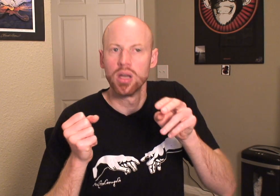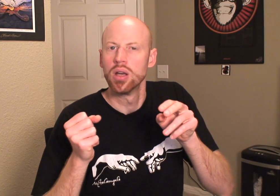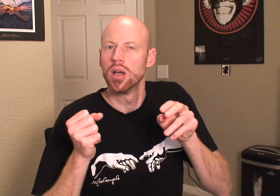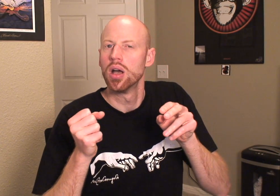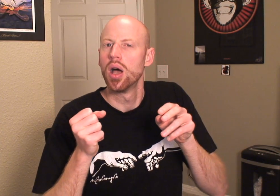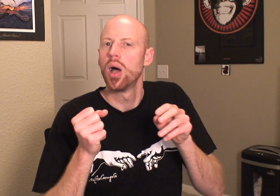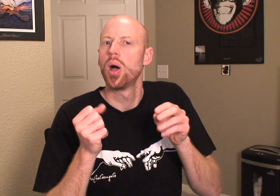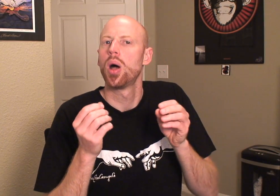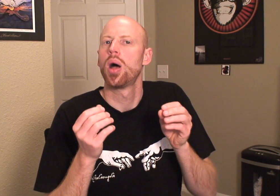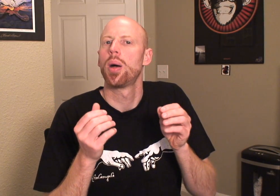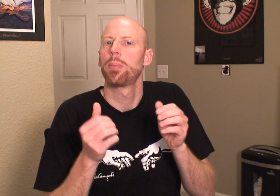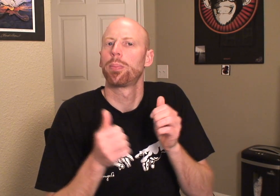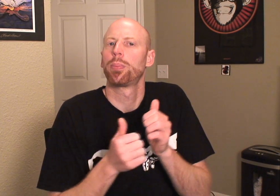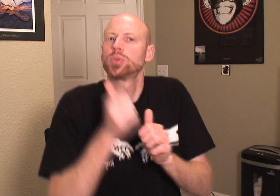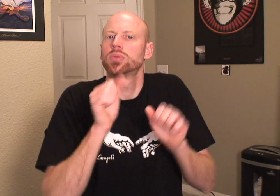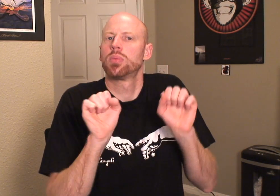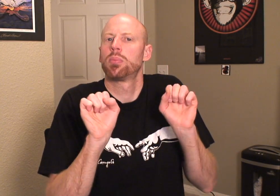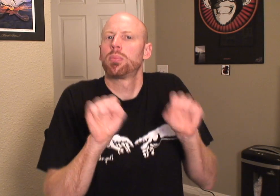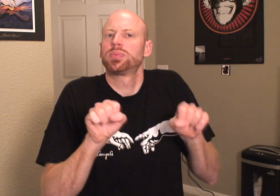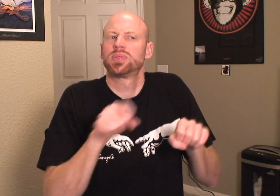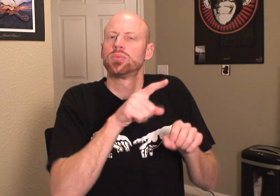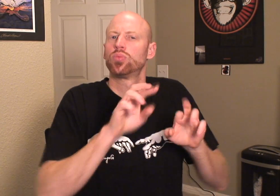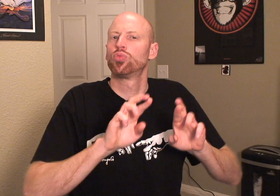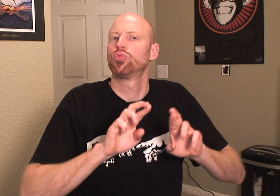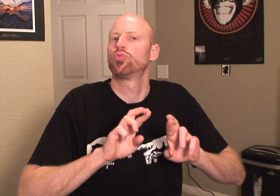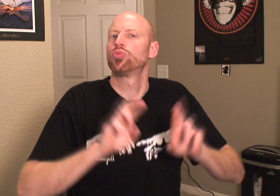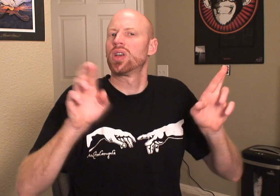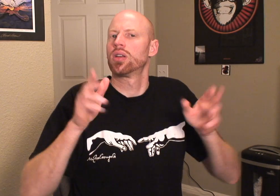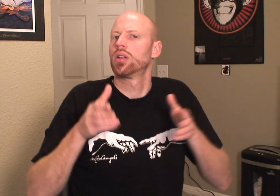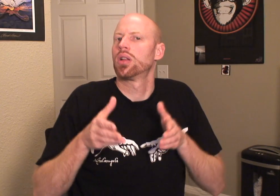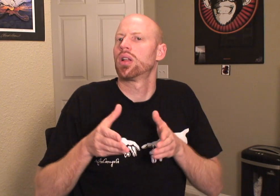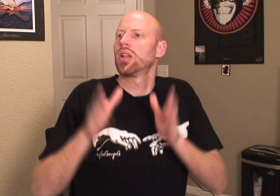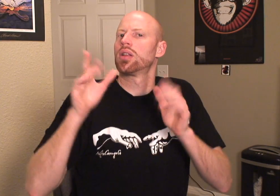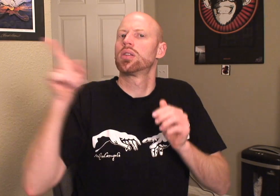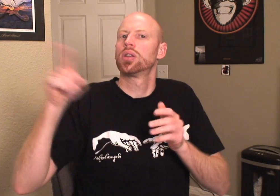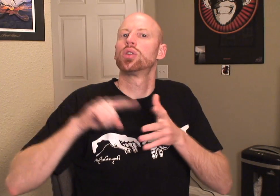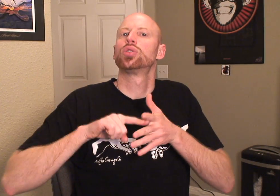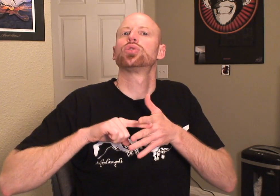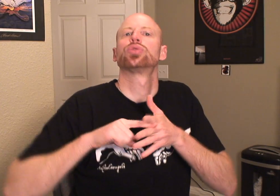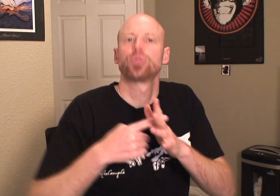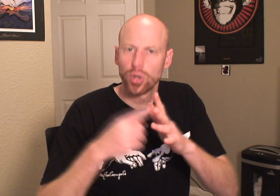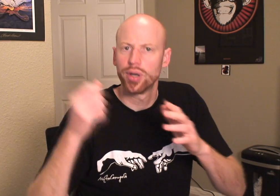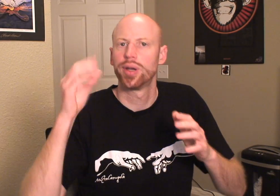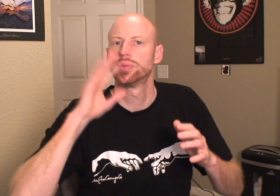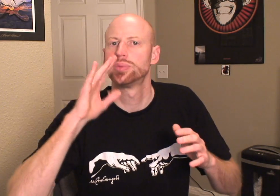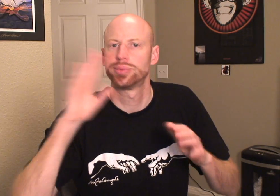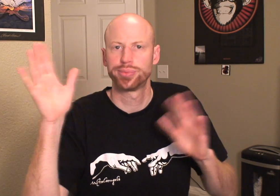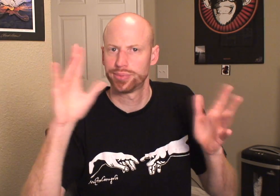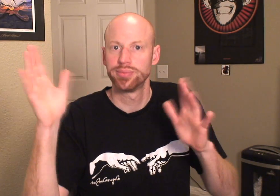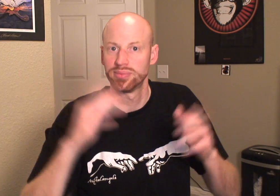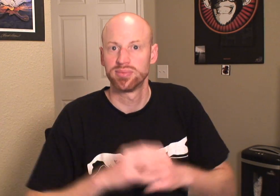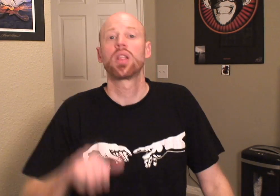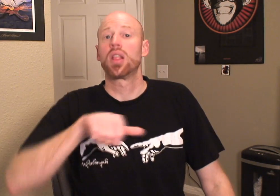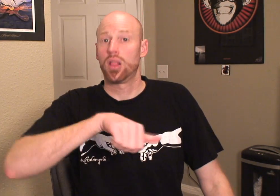this is most likely meant to indicate that s/he is ready for the other person to take the conversation.